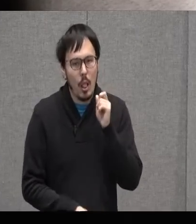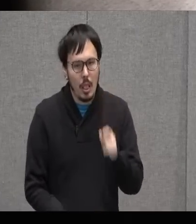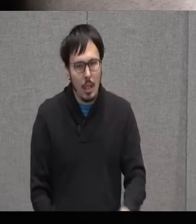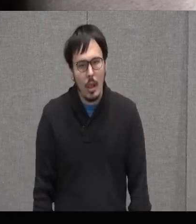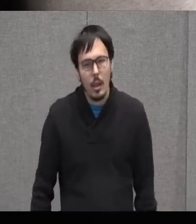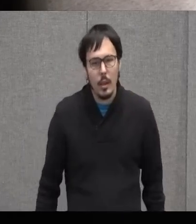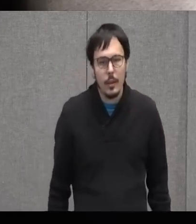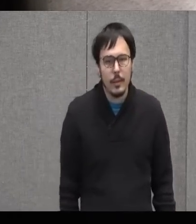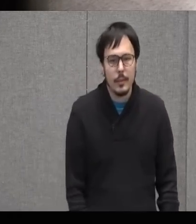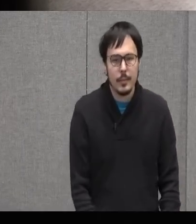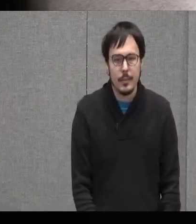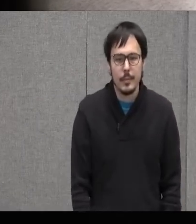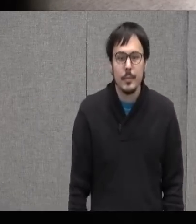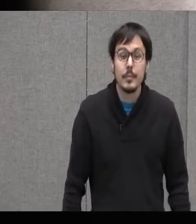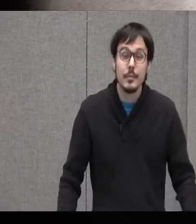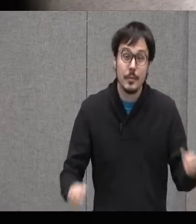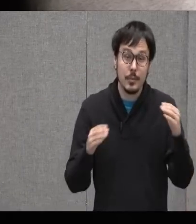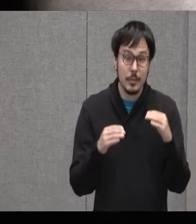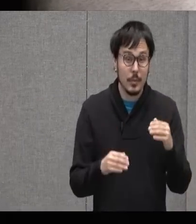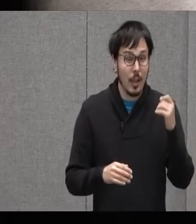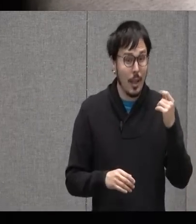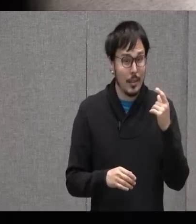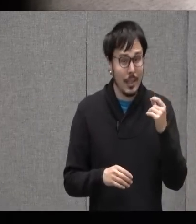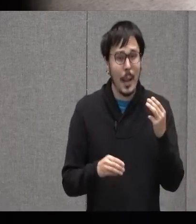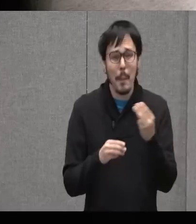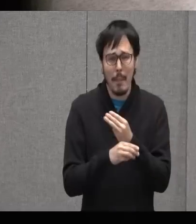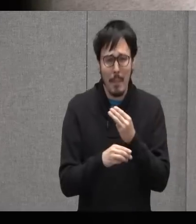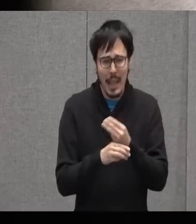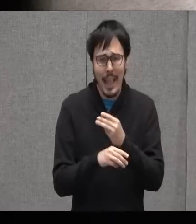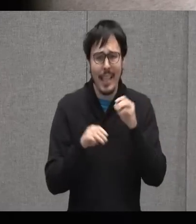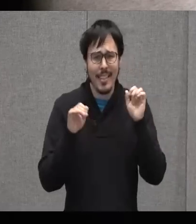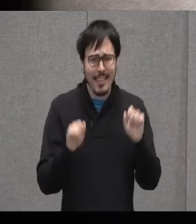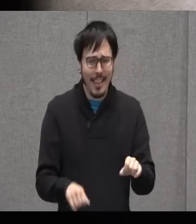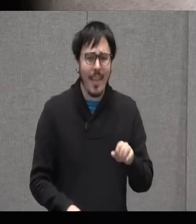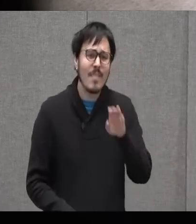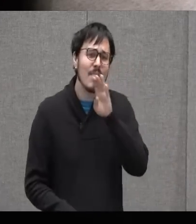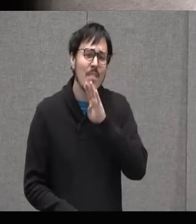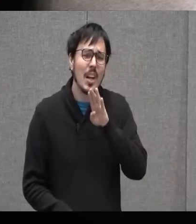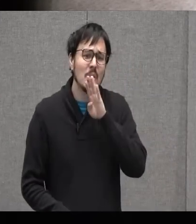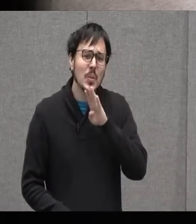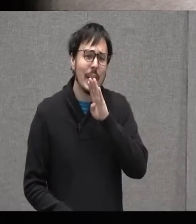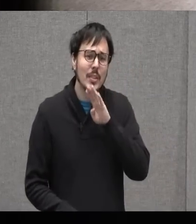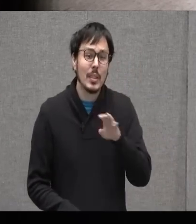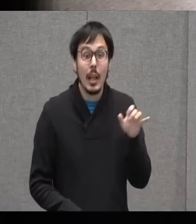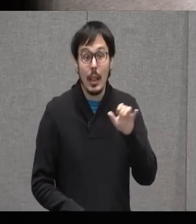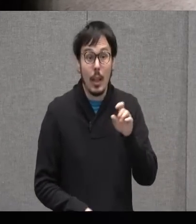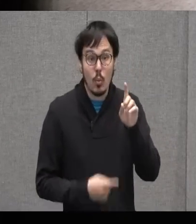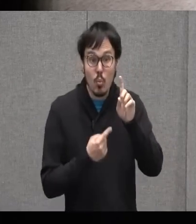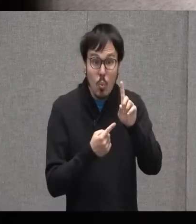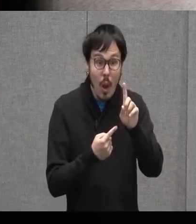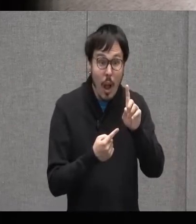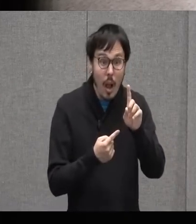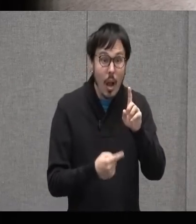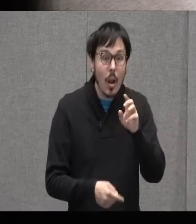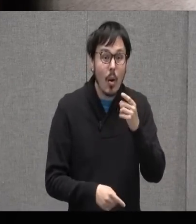but math can still be pretty frustrating. Like how there's only one right answer.